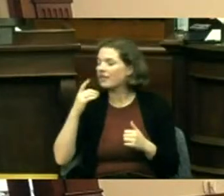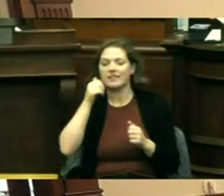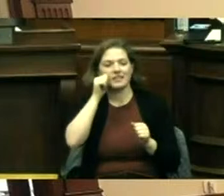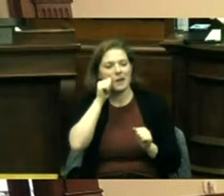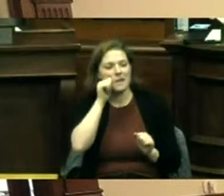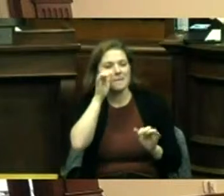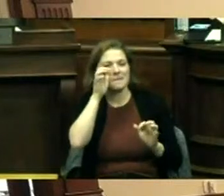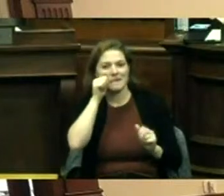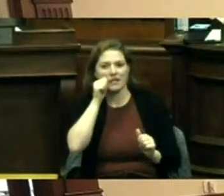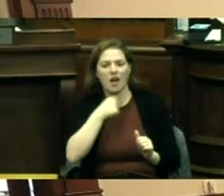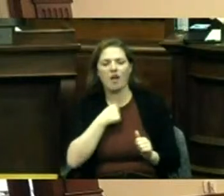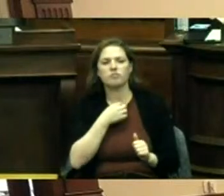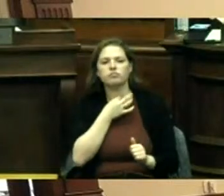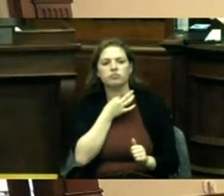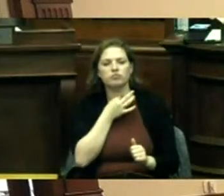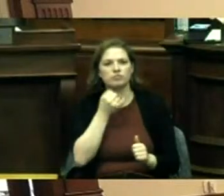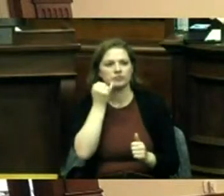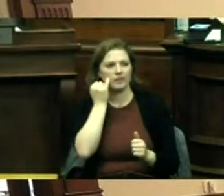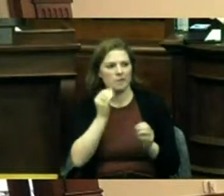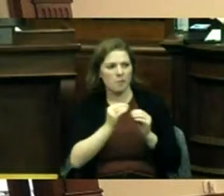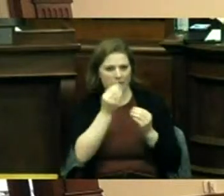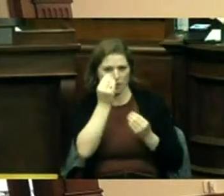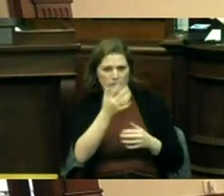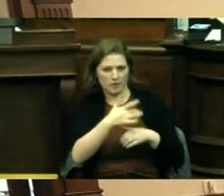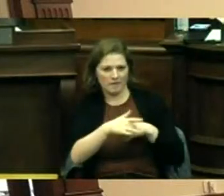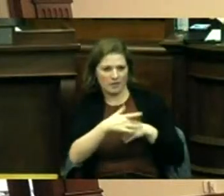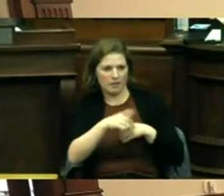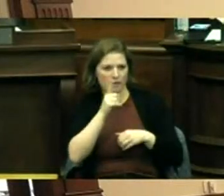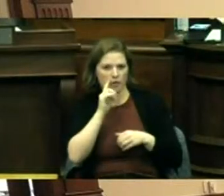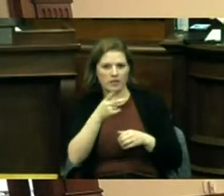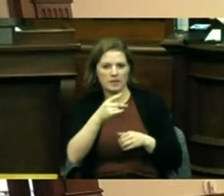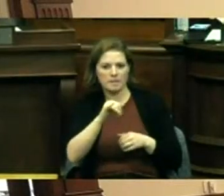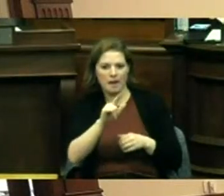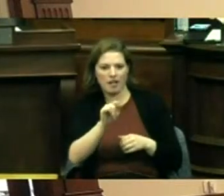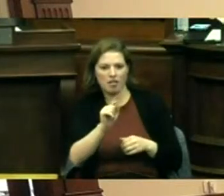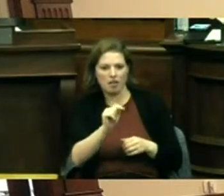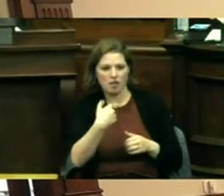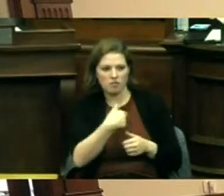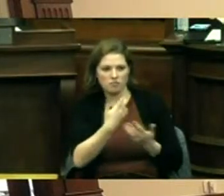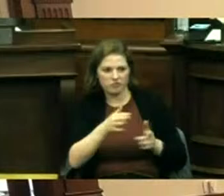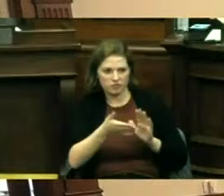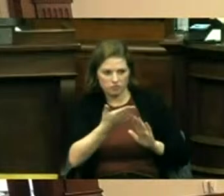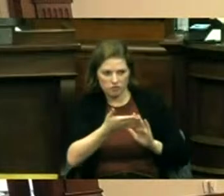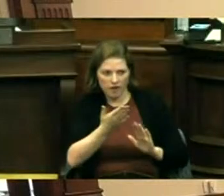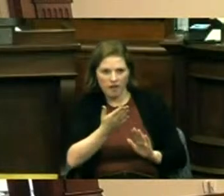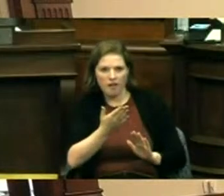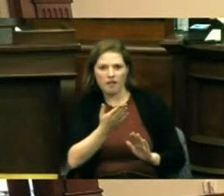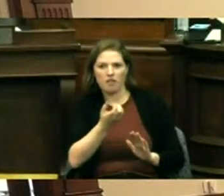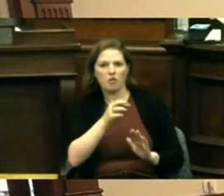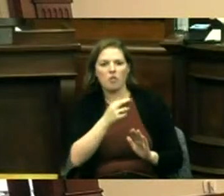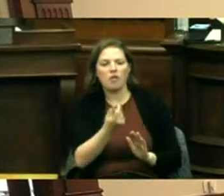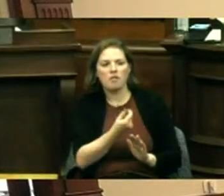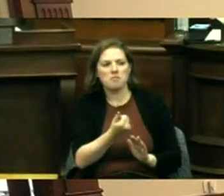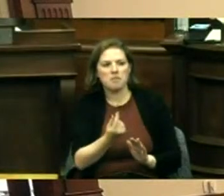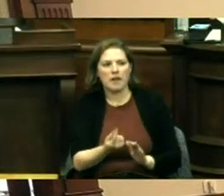Member Smith yes, this is amazing. I'm wondering if we can